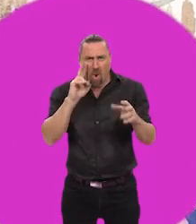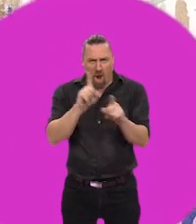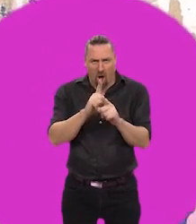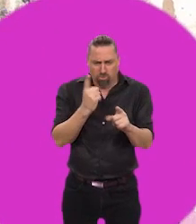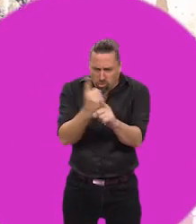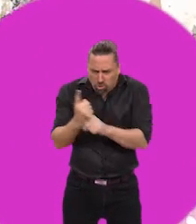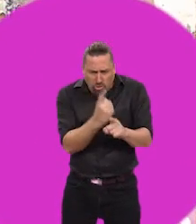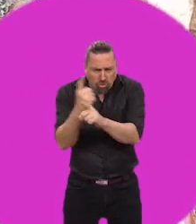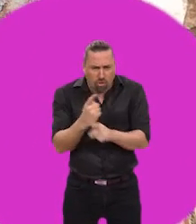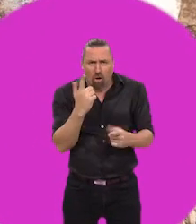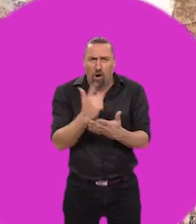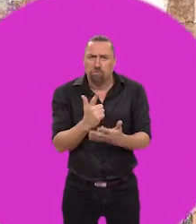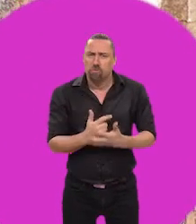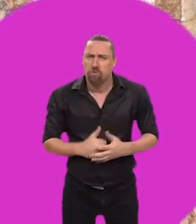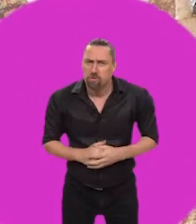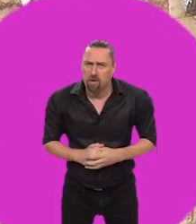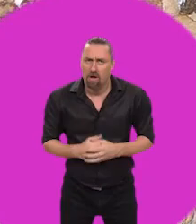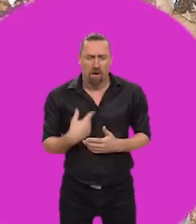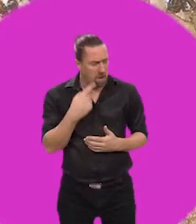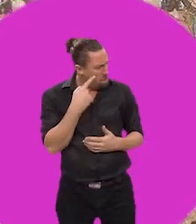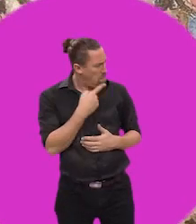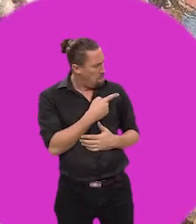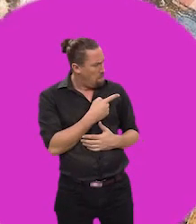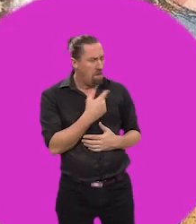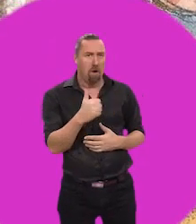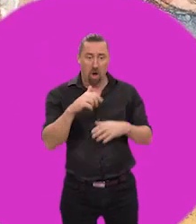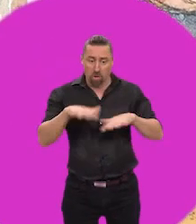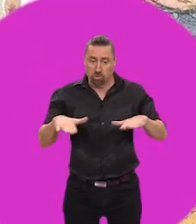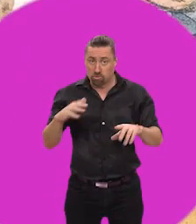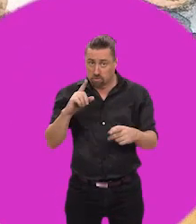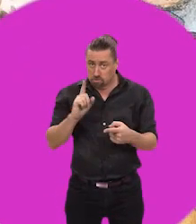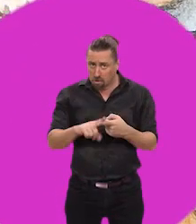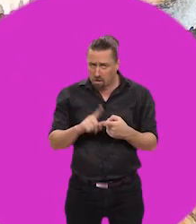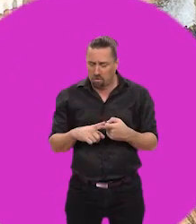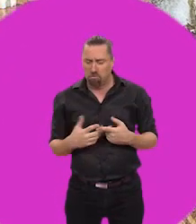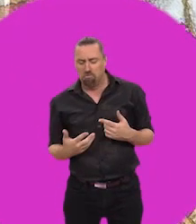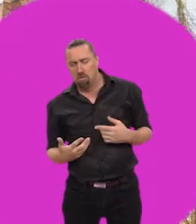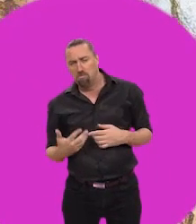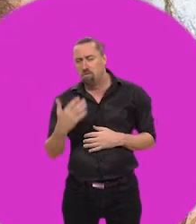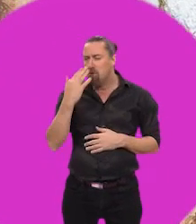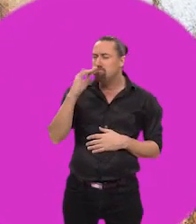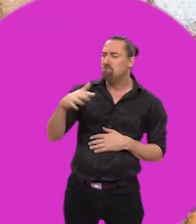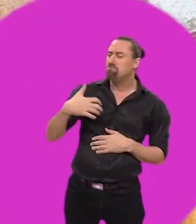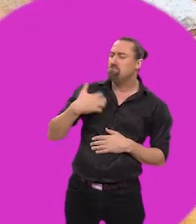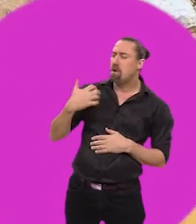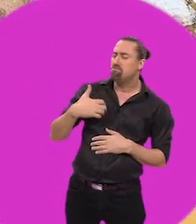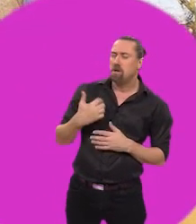and they look like they have lots to share. I'm going to read some of the words so I can check to see if the children were still reluctant.